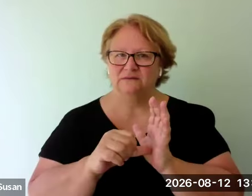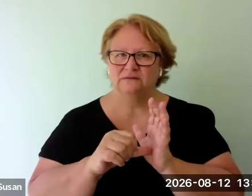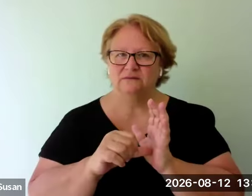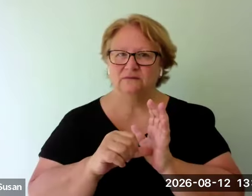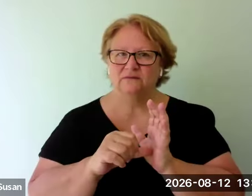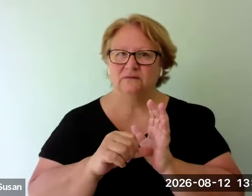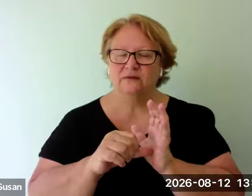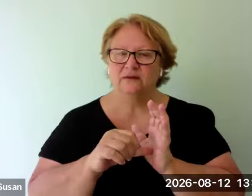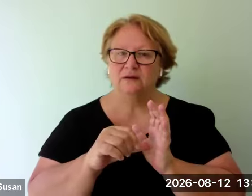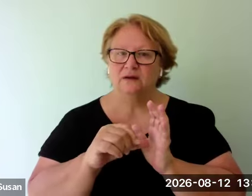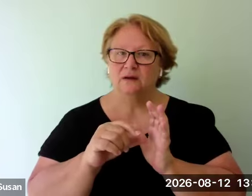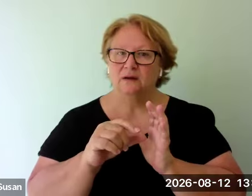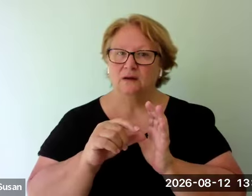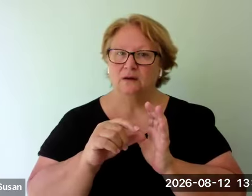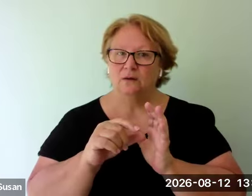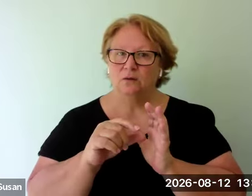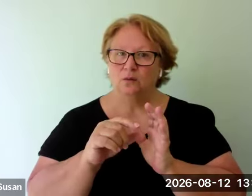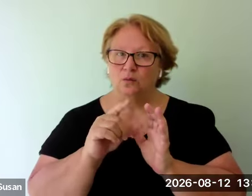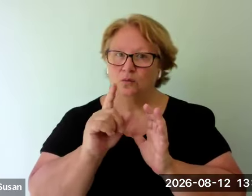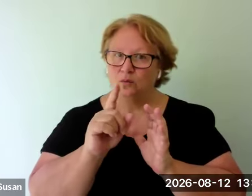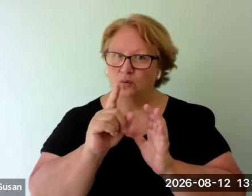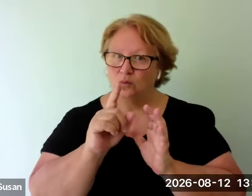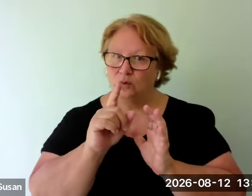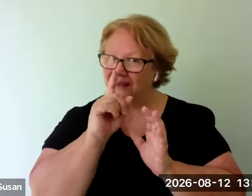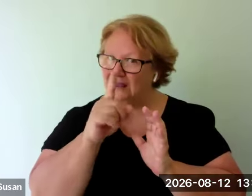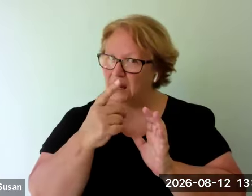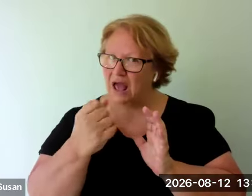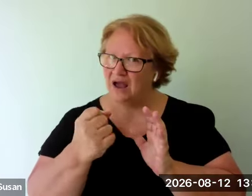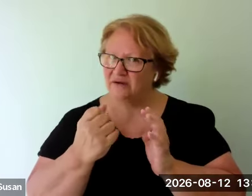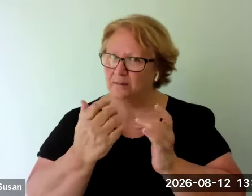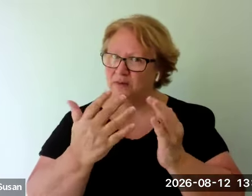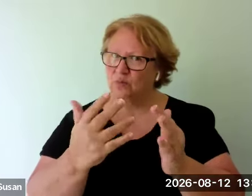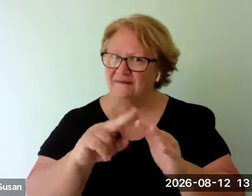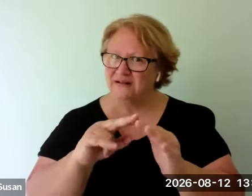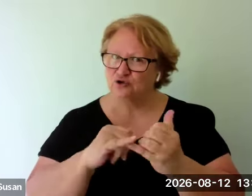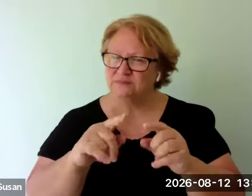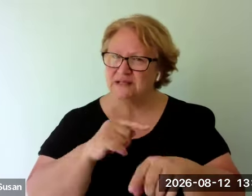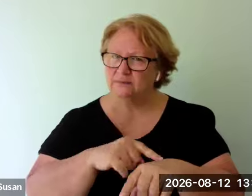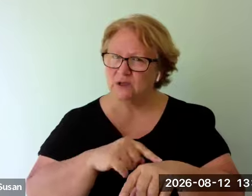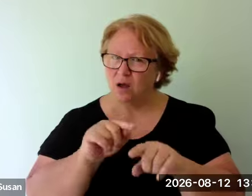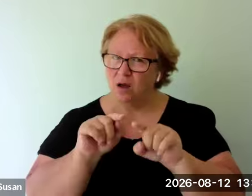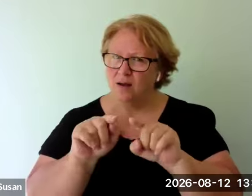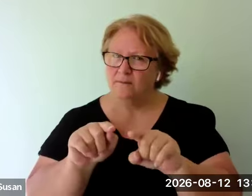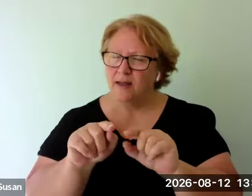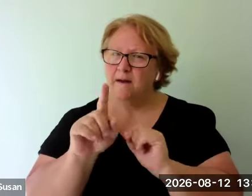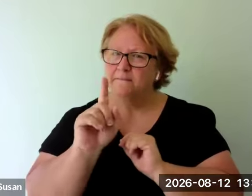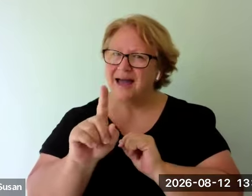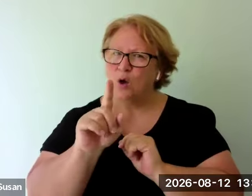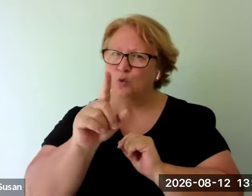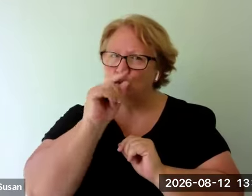. SUE: Sue speaking. Just another question around eligibility and other funds. So is it that you cannot have